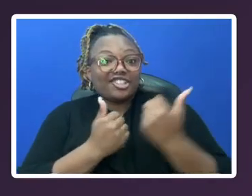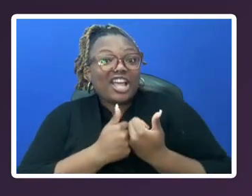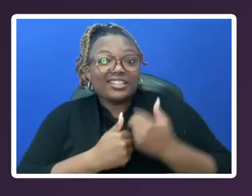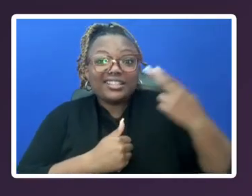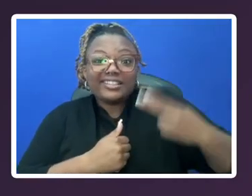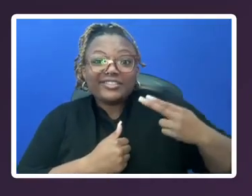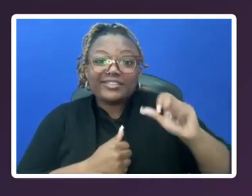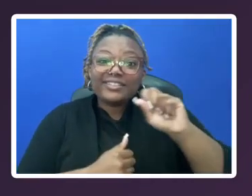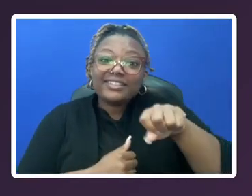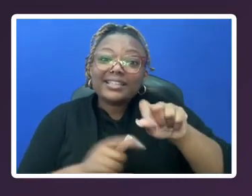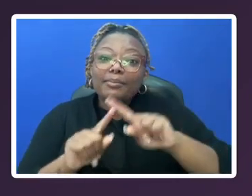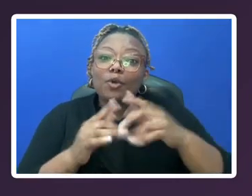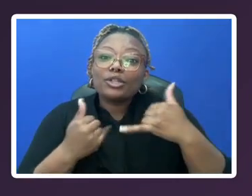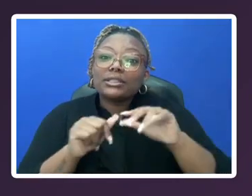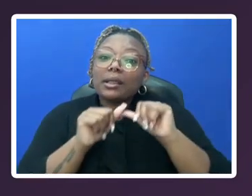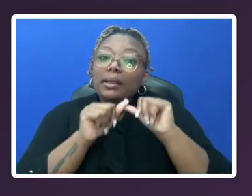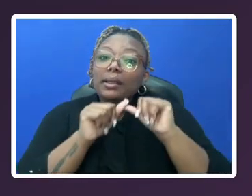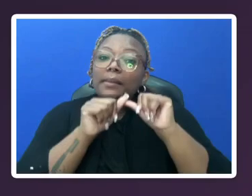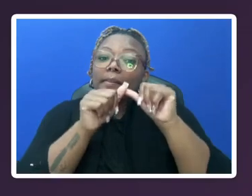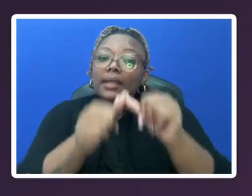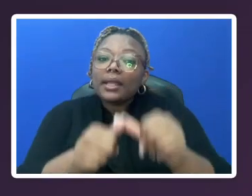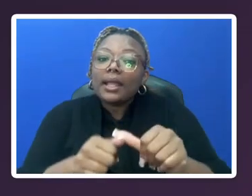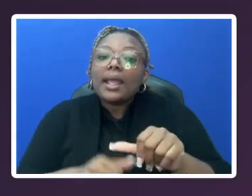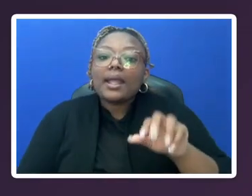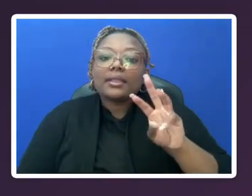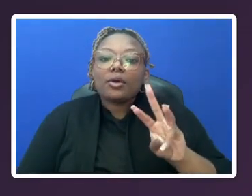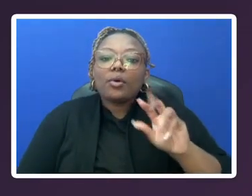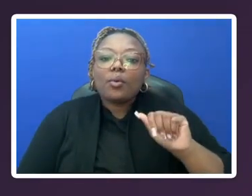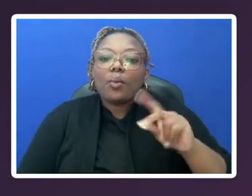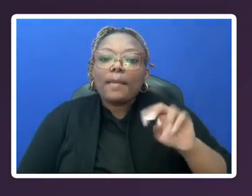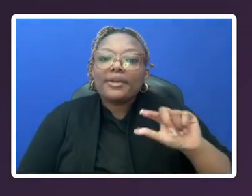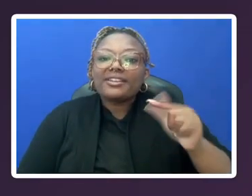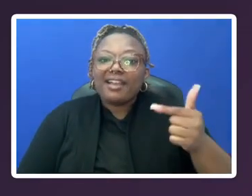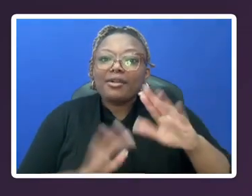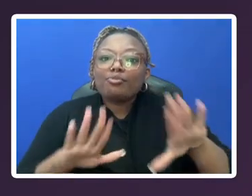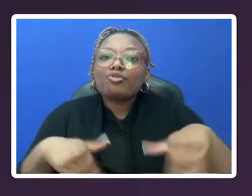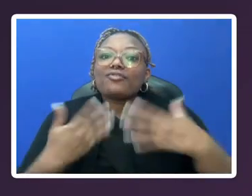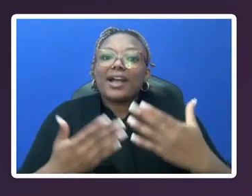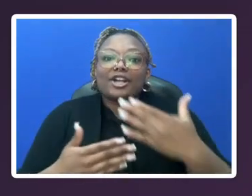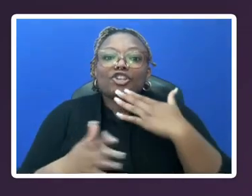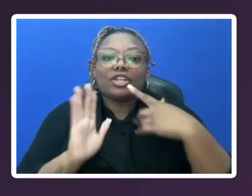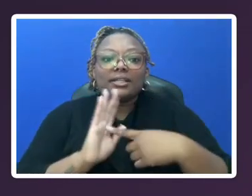Wampanoag just gave this beautiful example in the Cranberry bogs with all the colors.